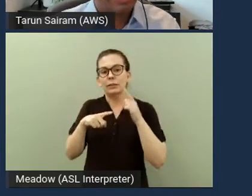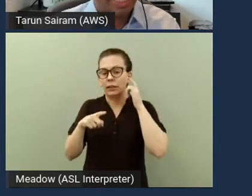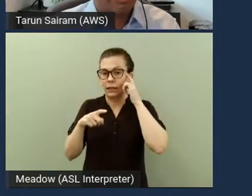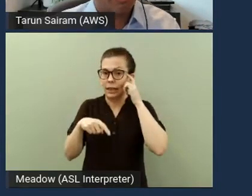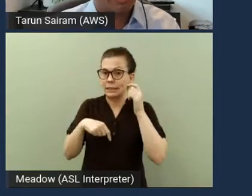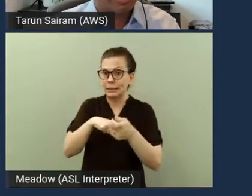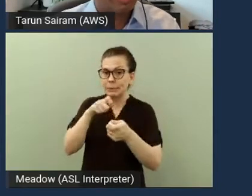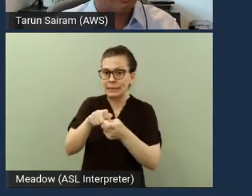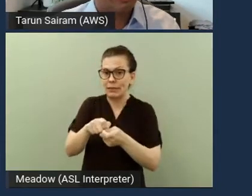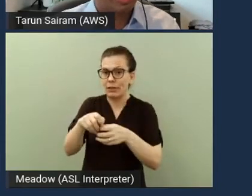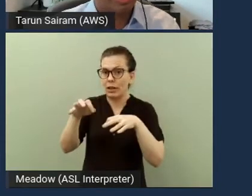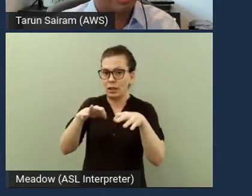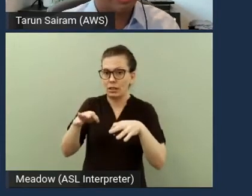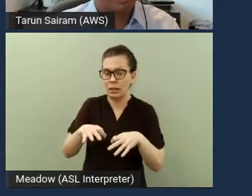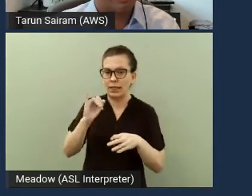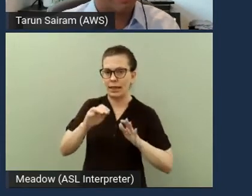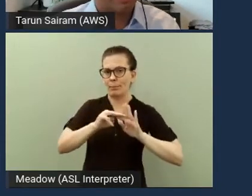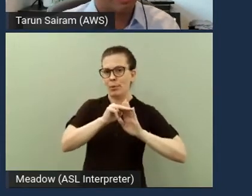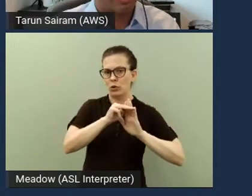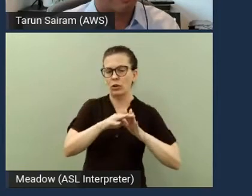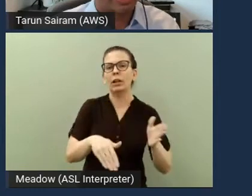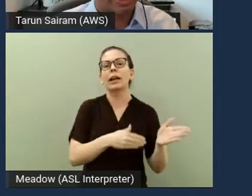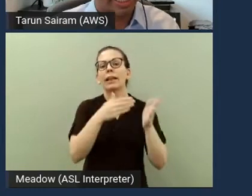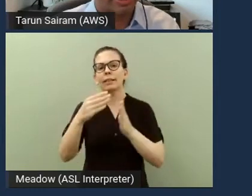that model, you would then specify the serving container